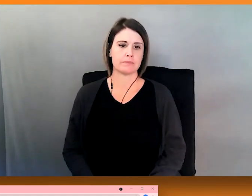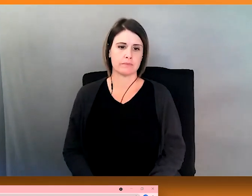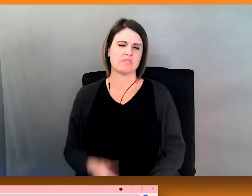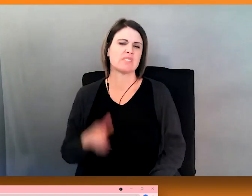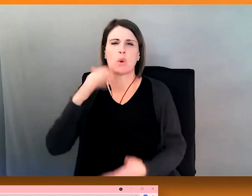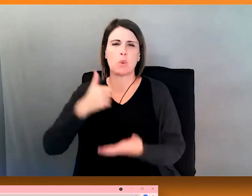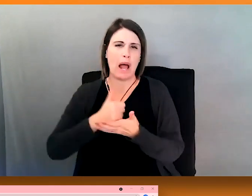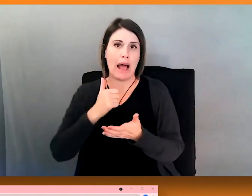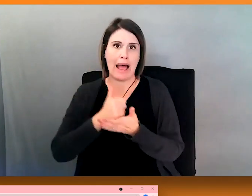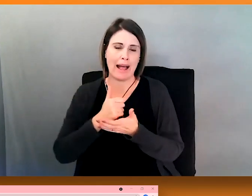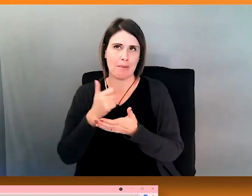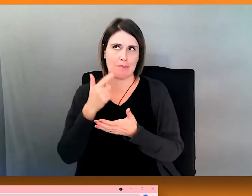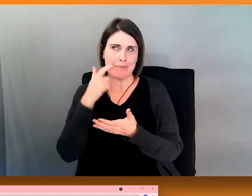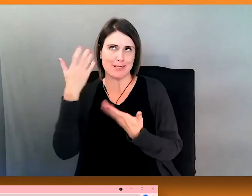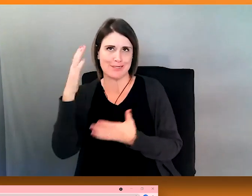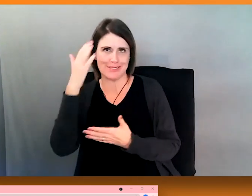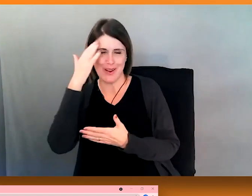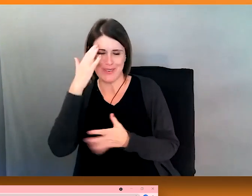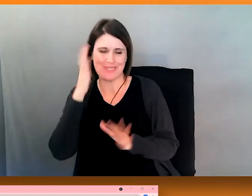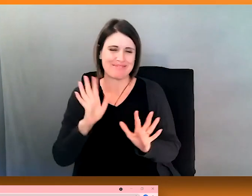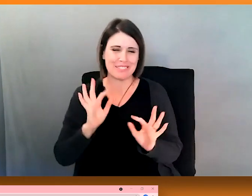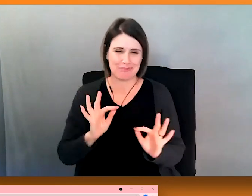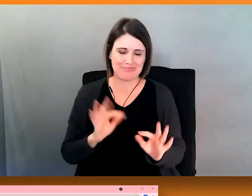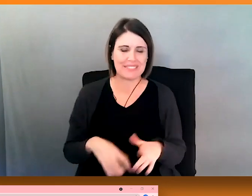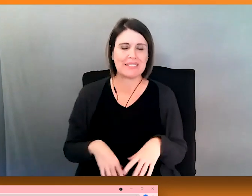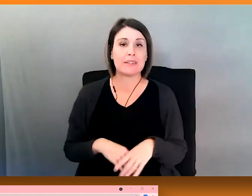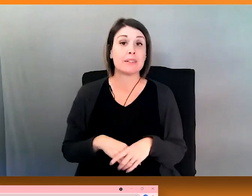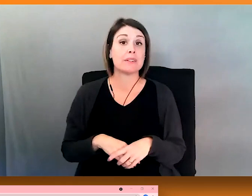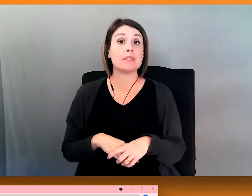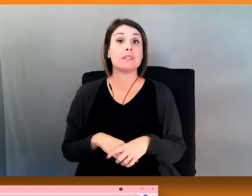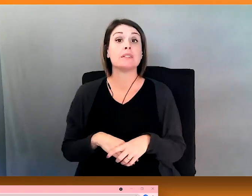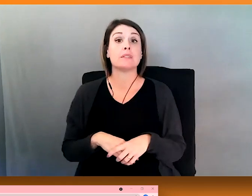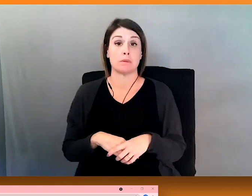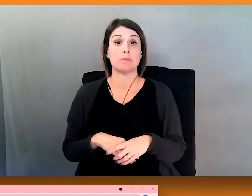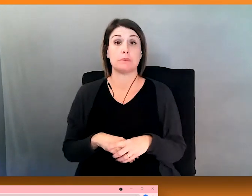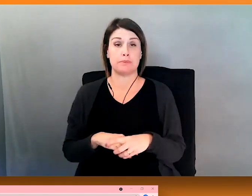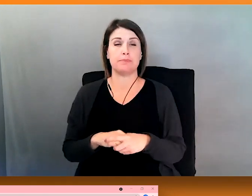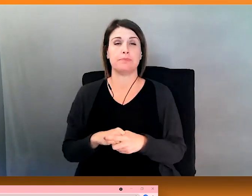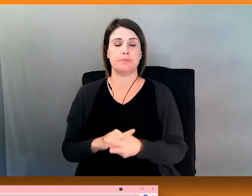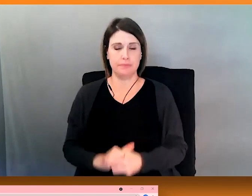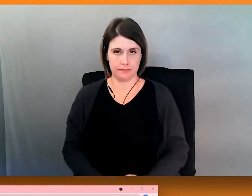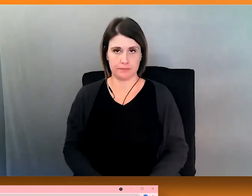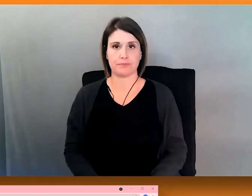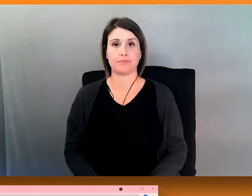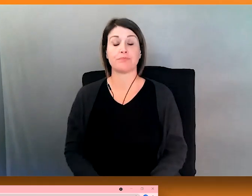it'll just help if I know the sponsor. So when you want to look at it,